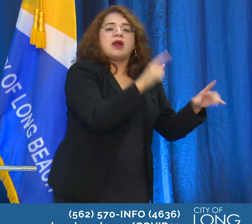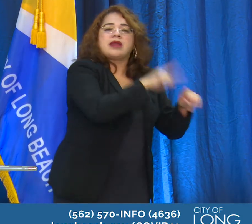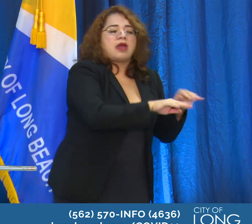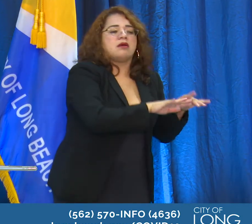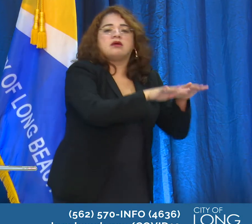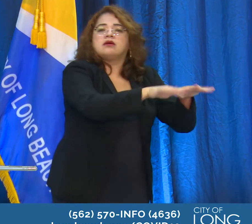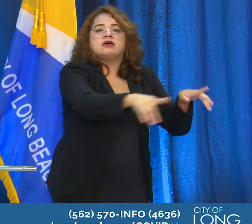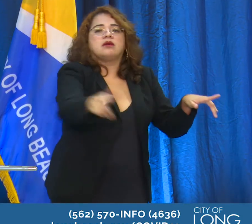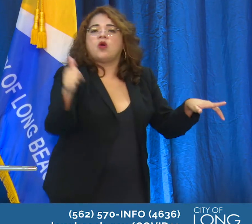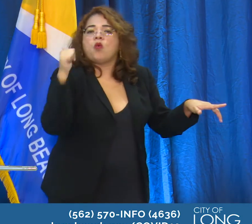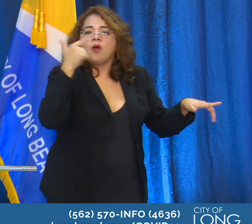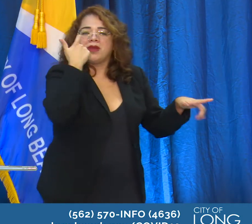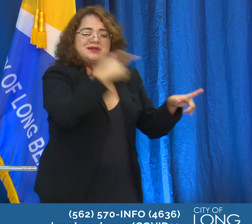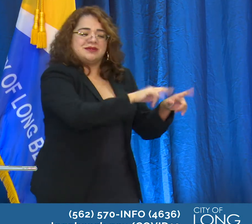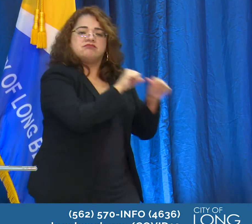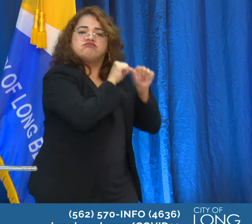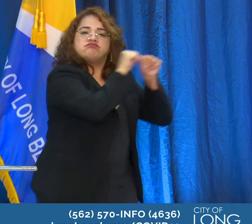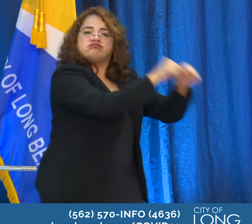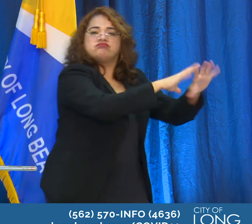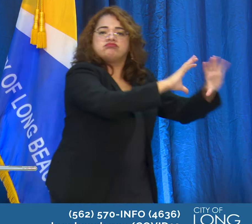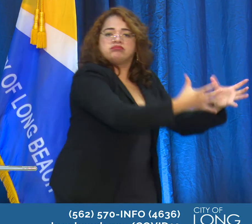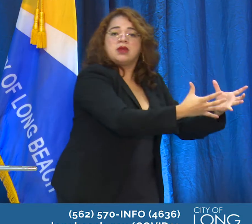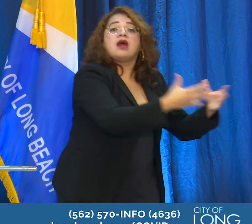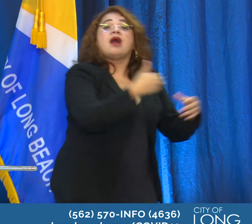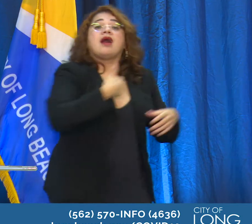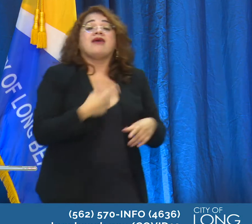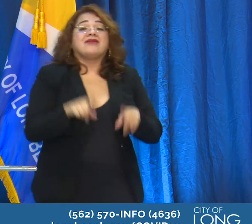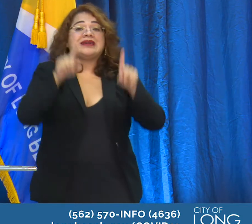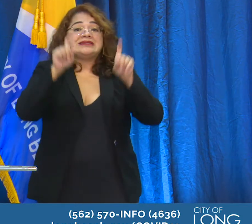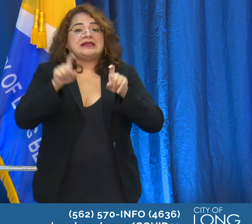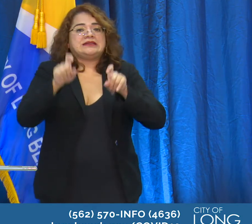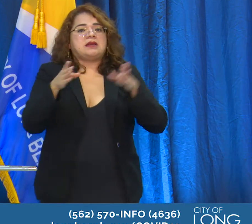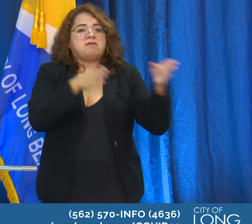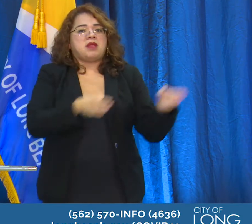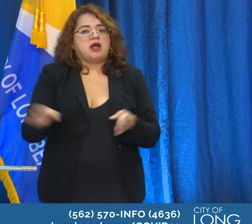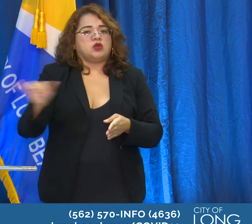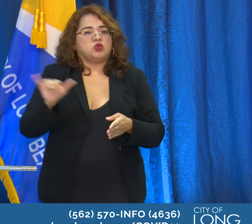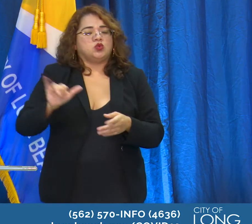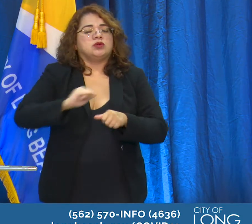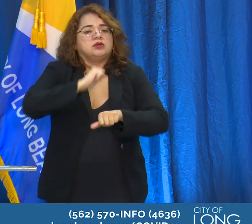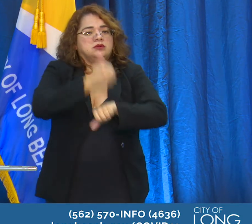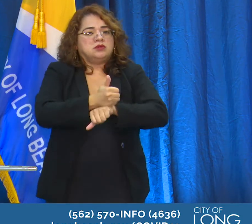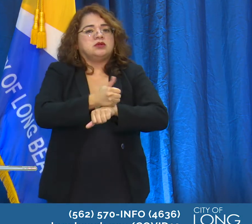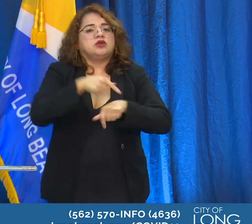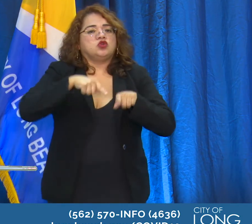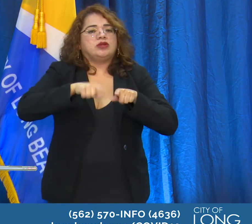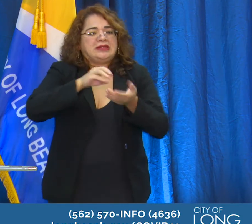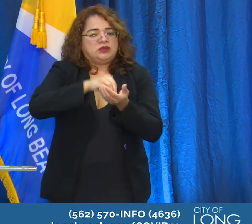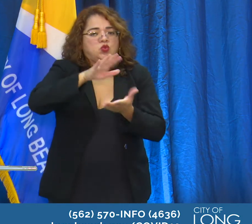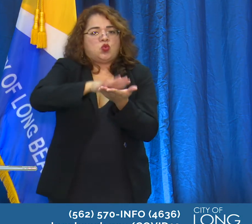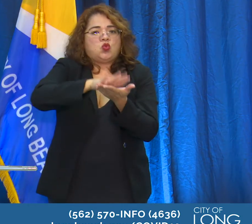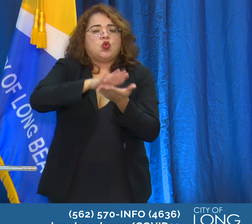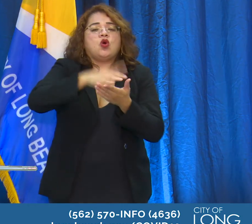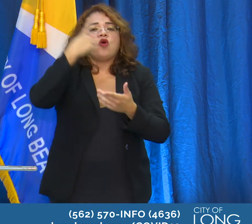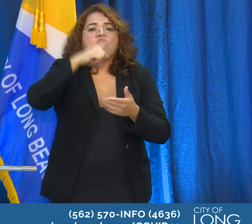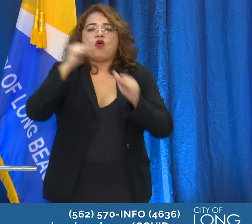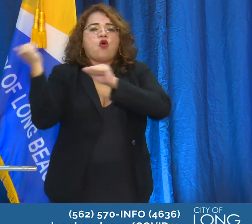Each school must have a testing plan as well for incorporating COVID testing into regular school operations at their school personnel.